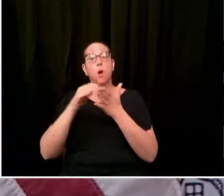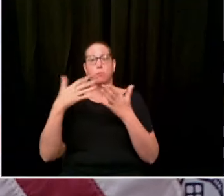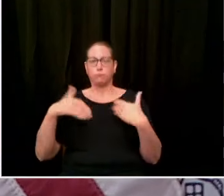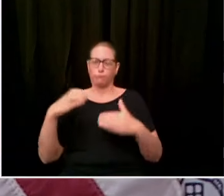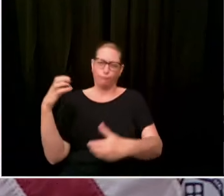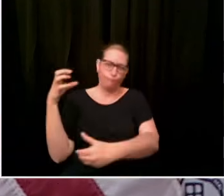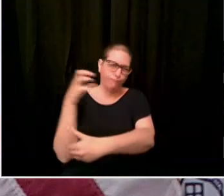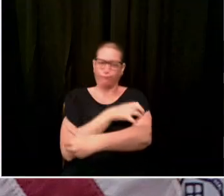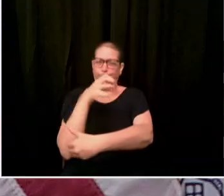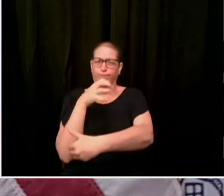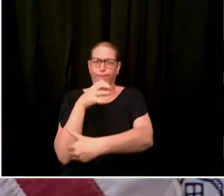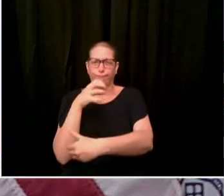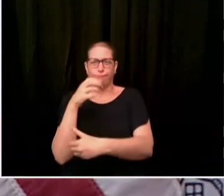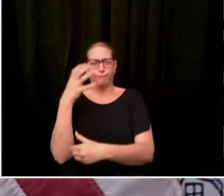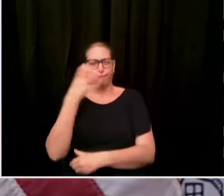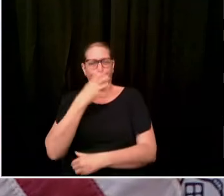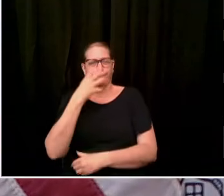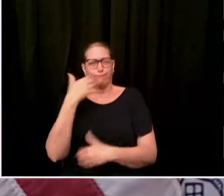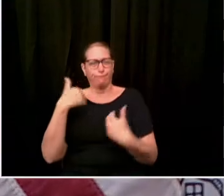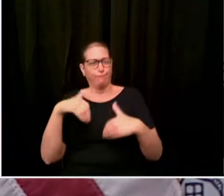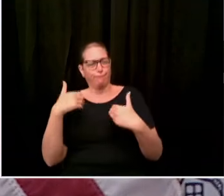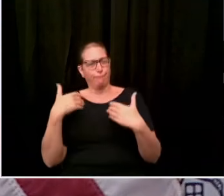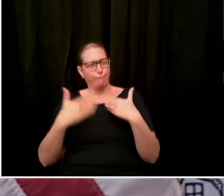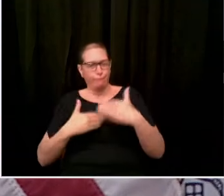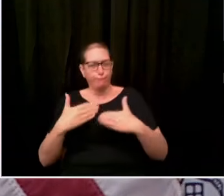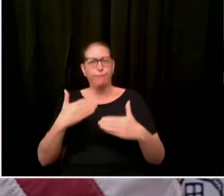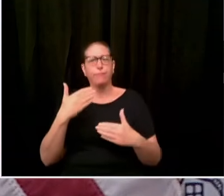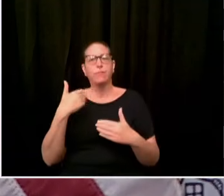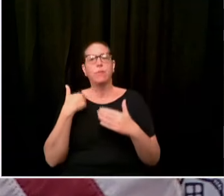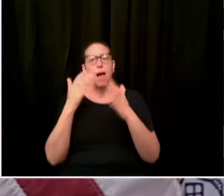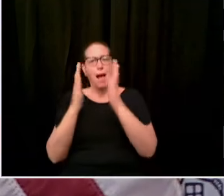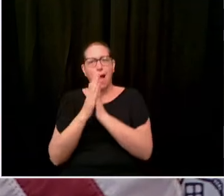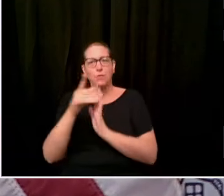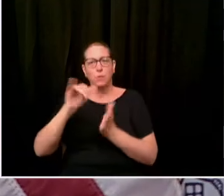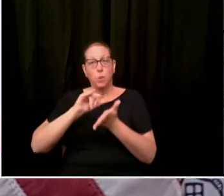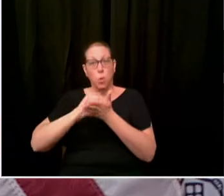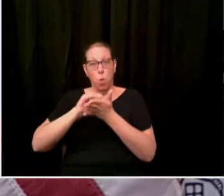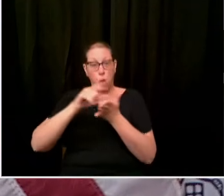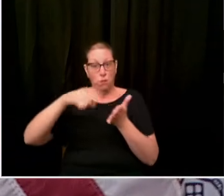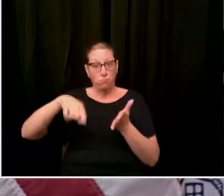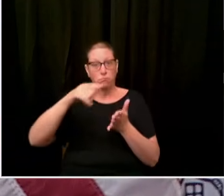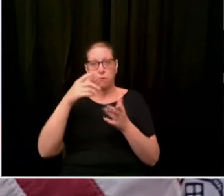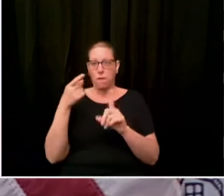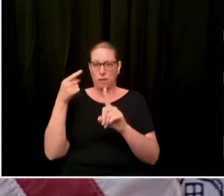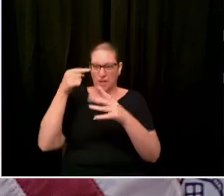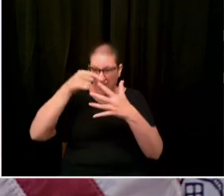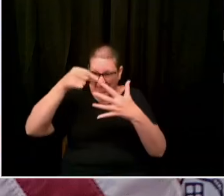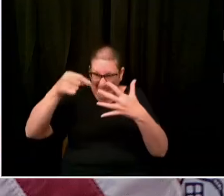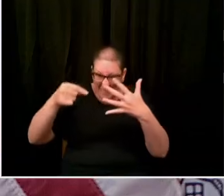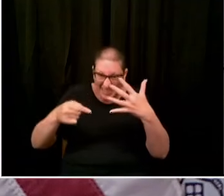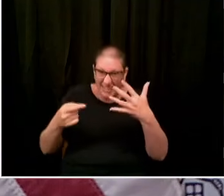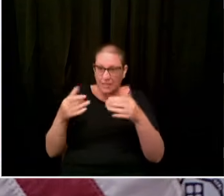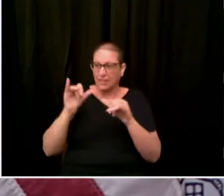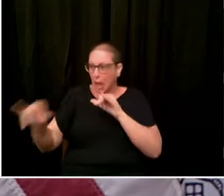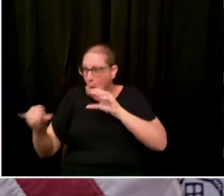LESSON HAS BEEN THE POWER OF THE PEOPLE, ABU. WE ASKED THE PEOPLE TO DO SOMETHING EXTRAORDINARY AND